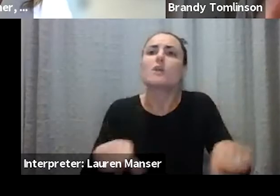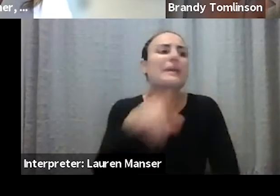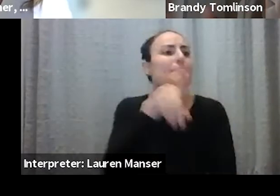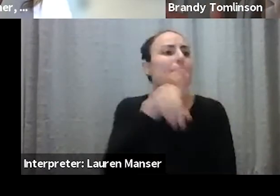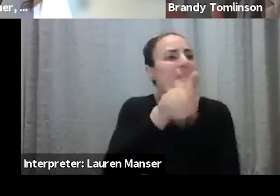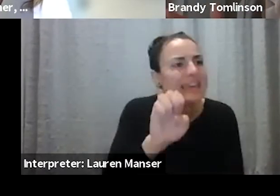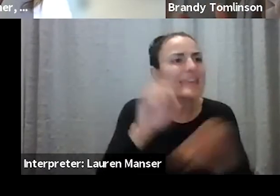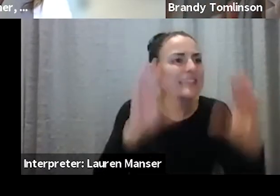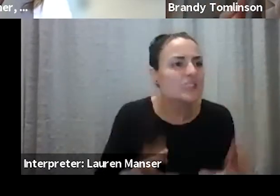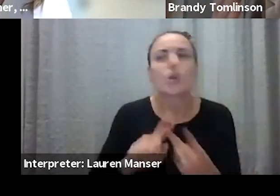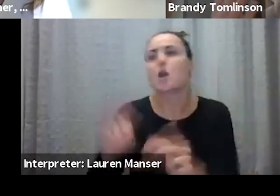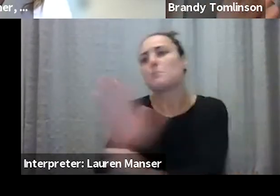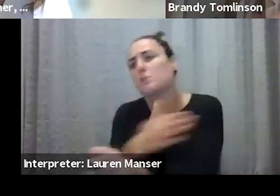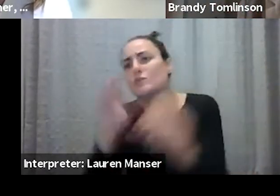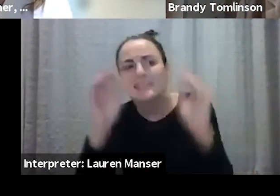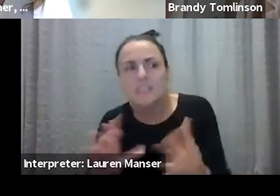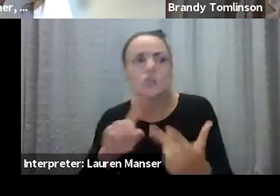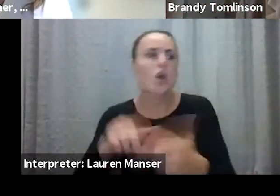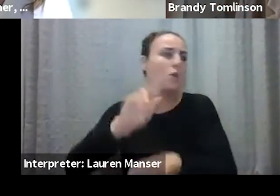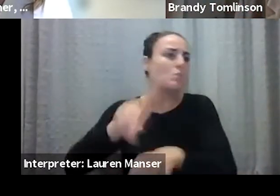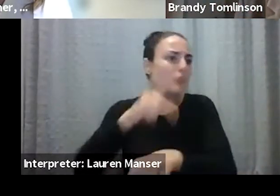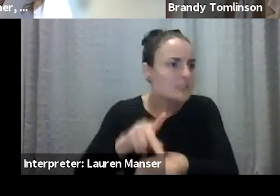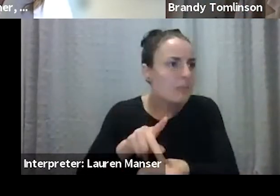the principal, you can say, I think my child has a disability,